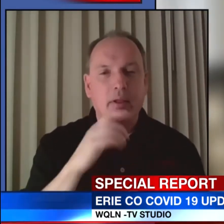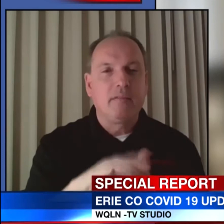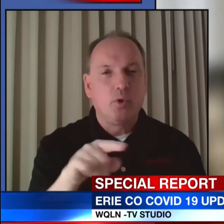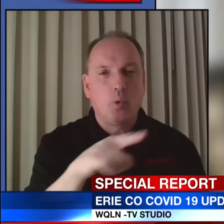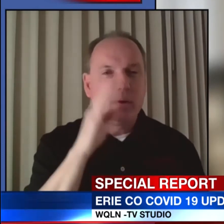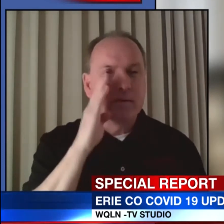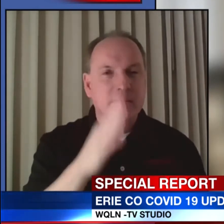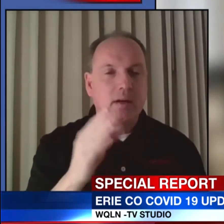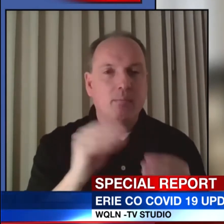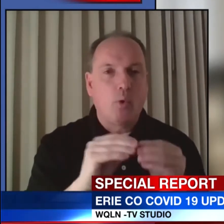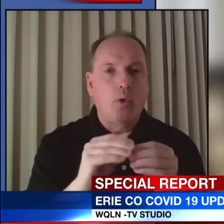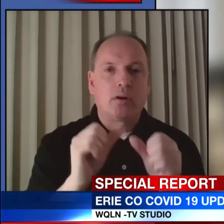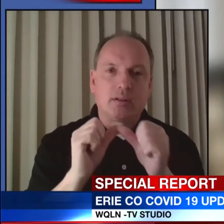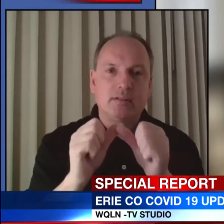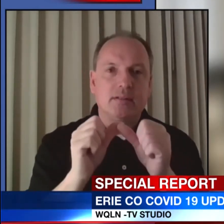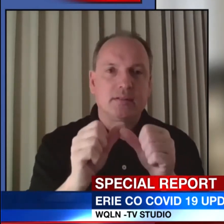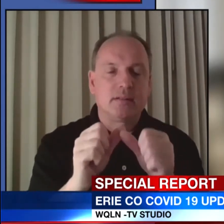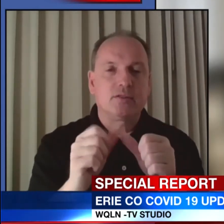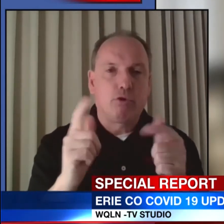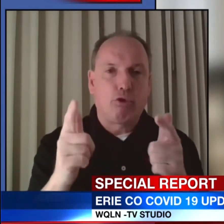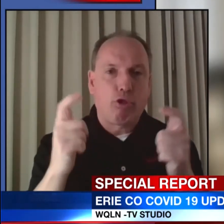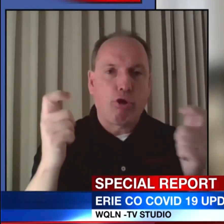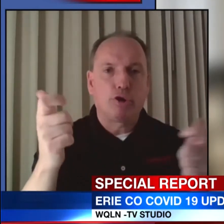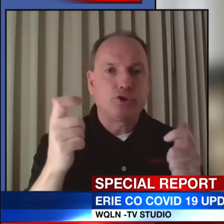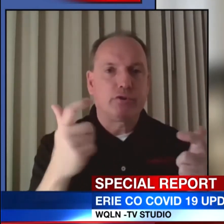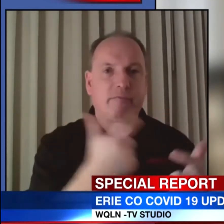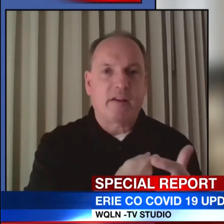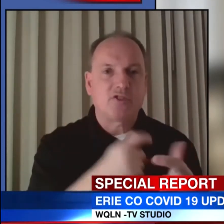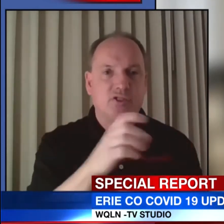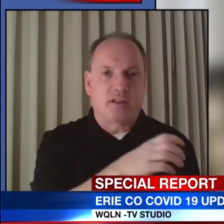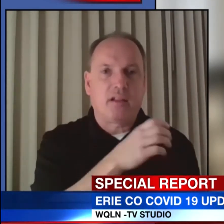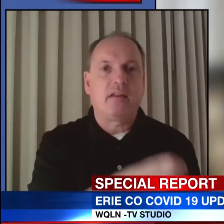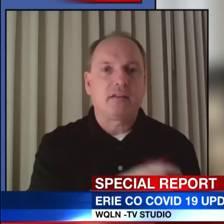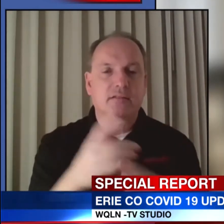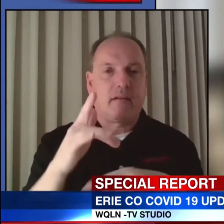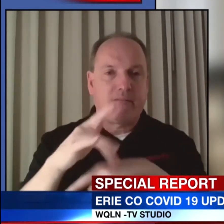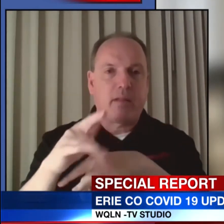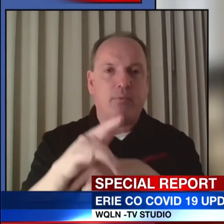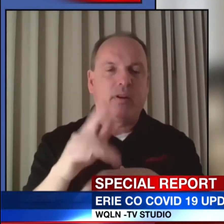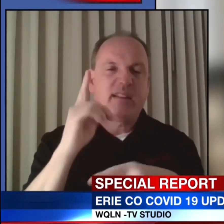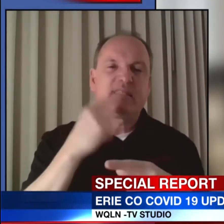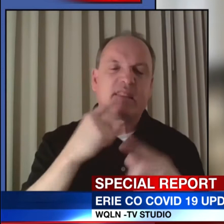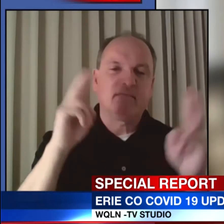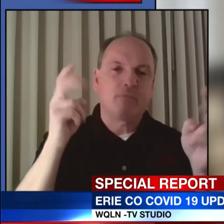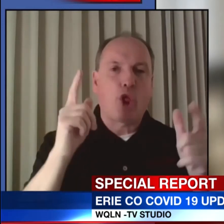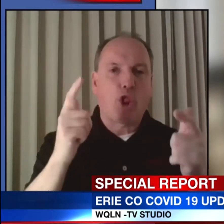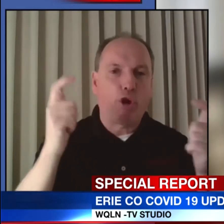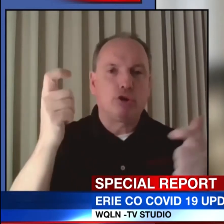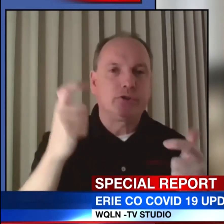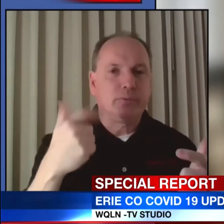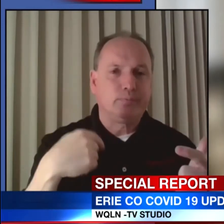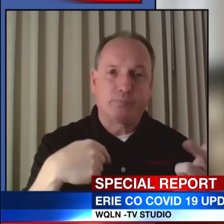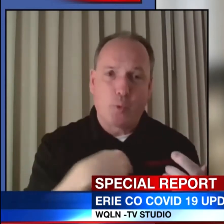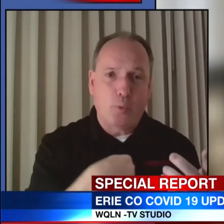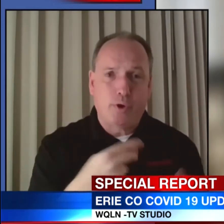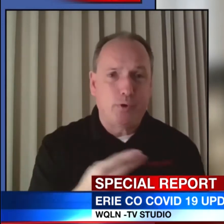MASS VACCINATIONS GOING ON? YEAH, THANK YOU, ETHAN, FOR THE QUESTION. I DO BELIEVE YOU WILL SEE